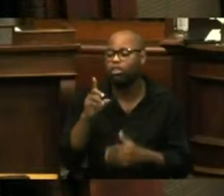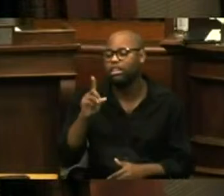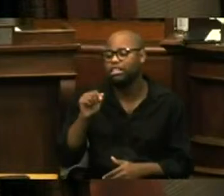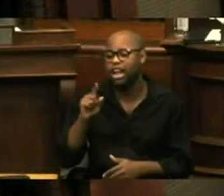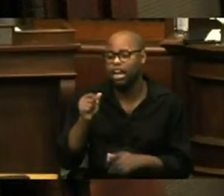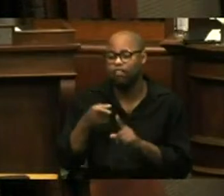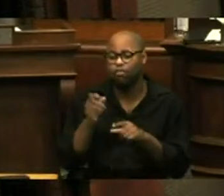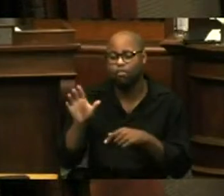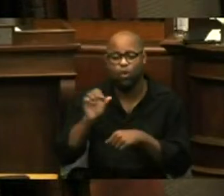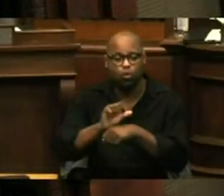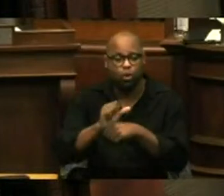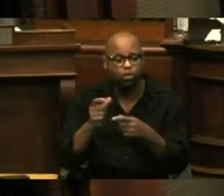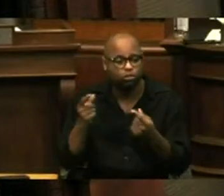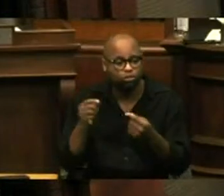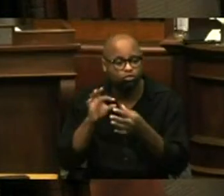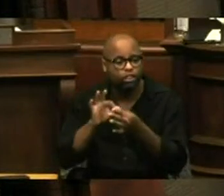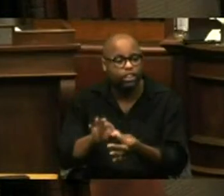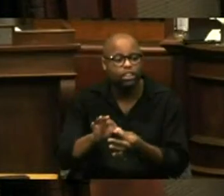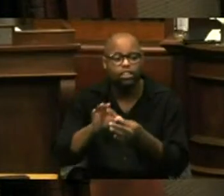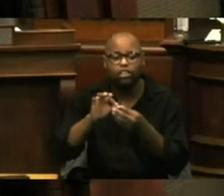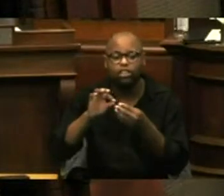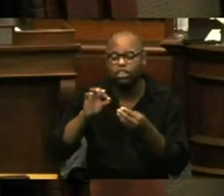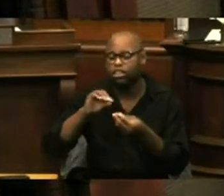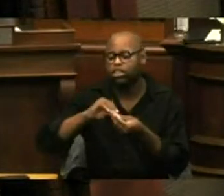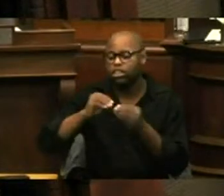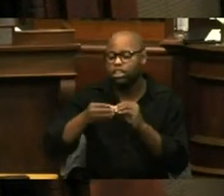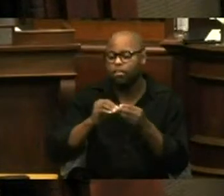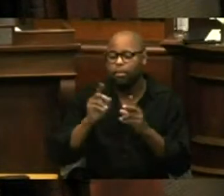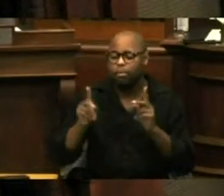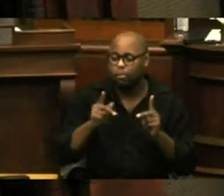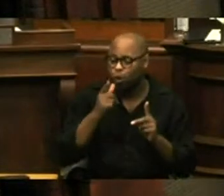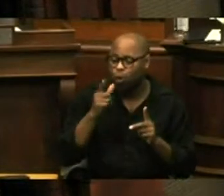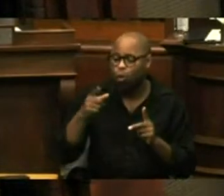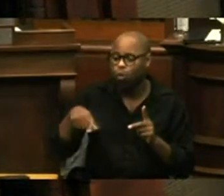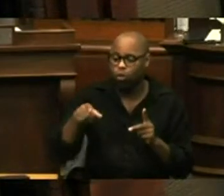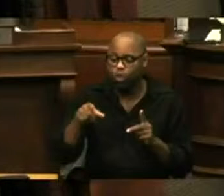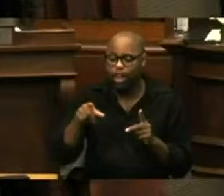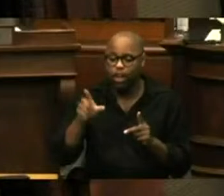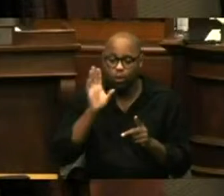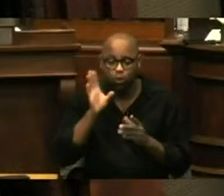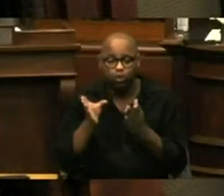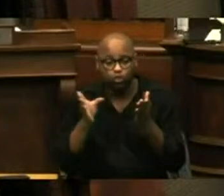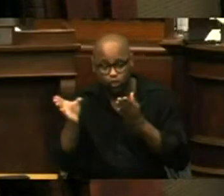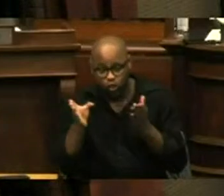continuing. We will also make sure we gather data from the